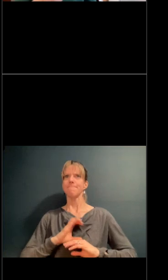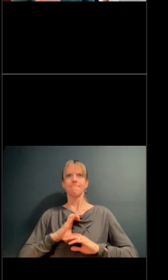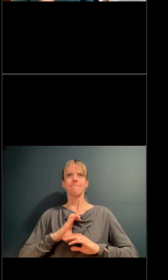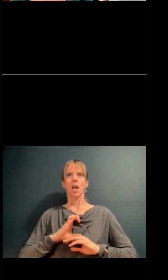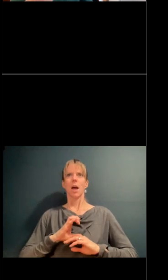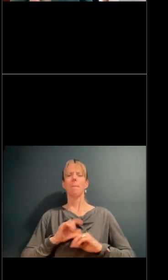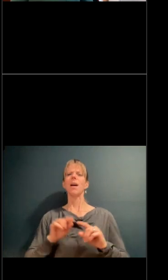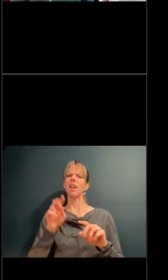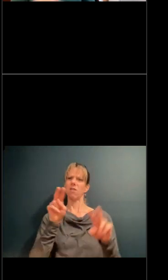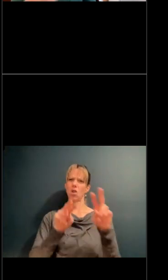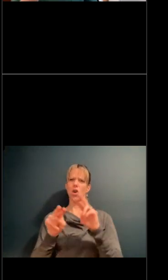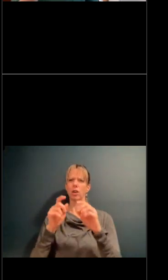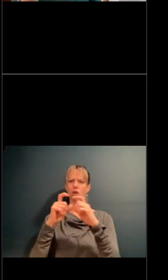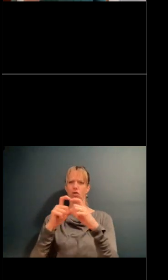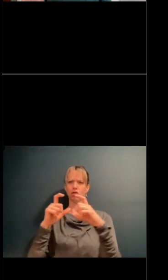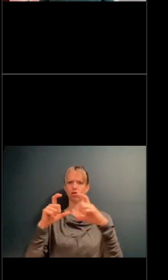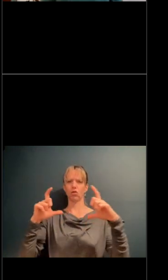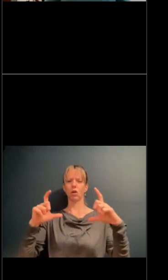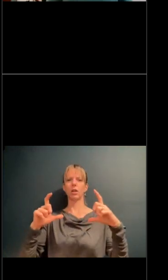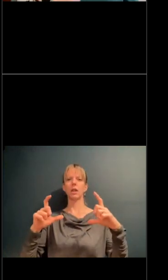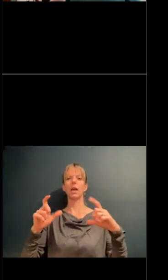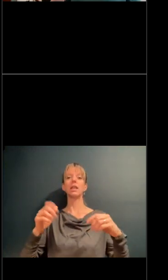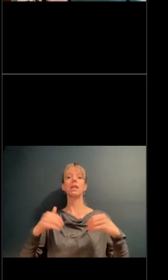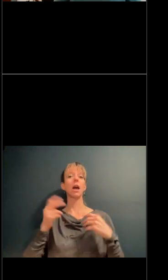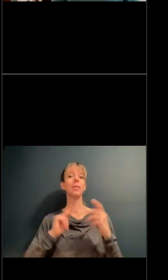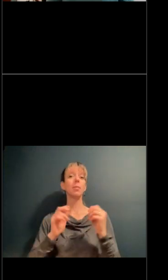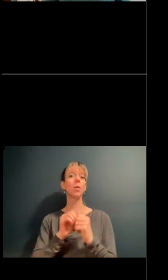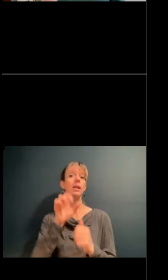for many young people was developmental disabilities, and this transition period,